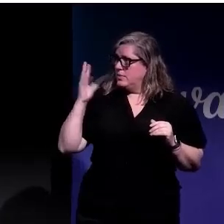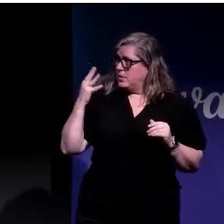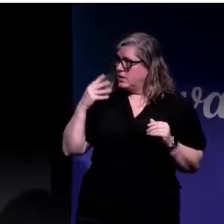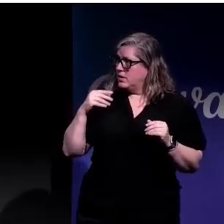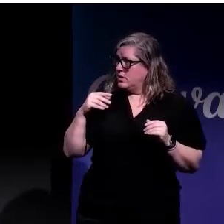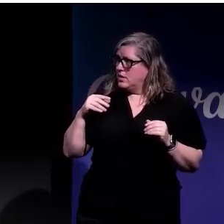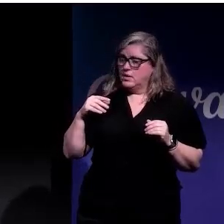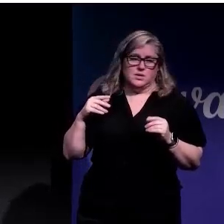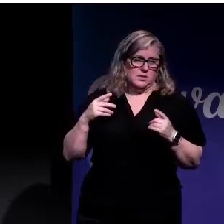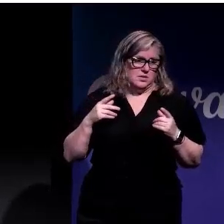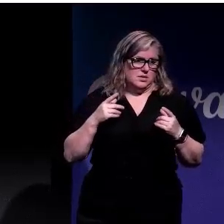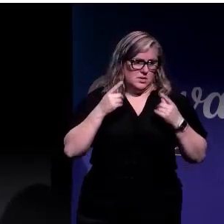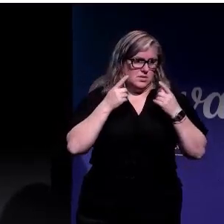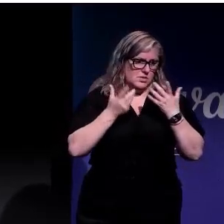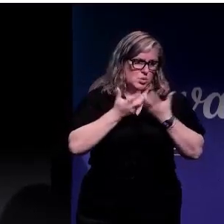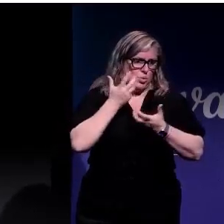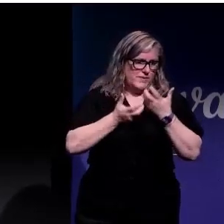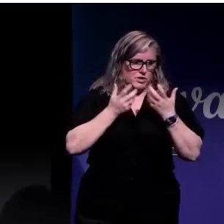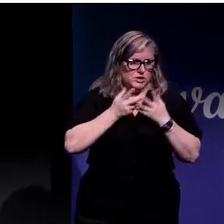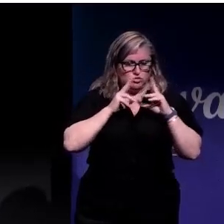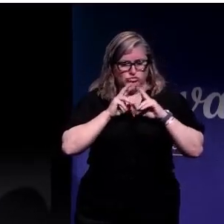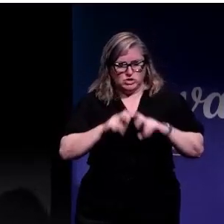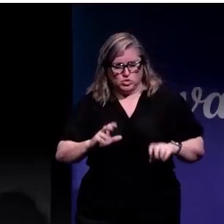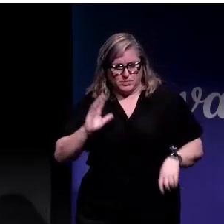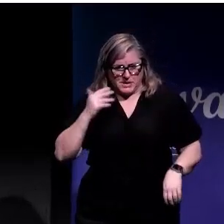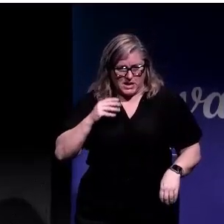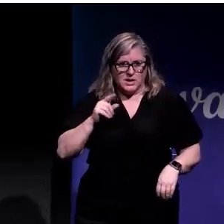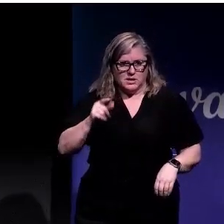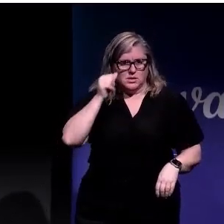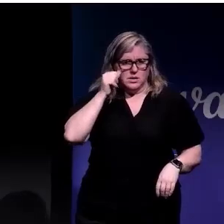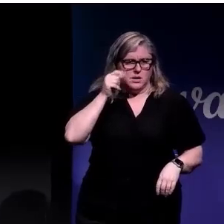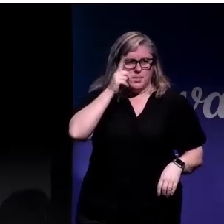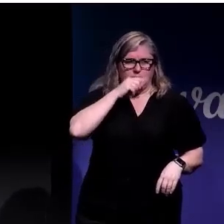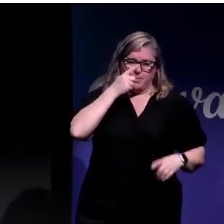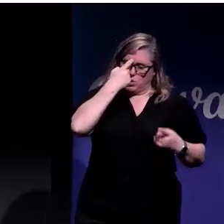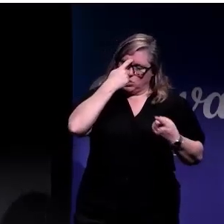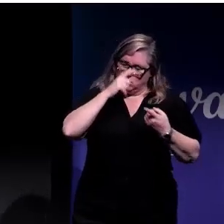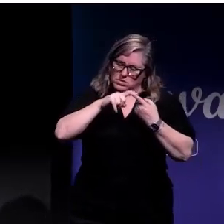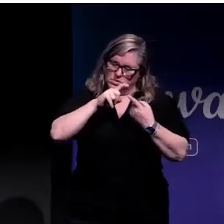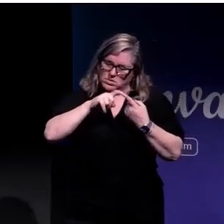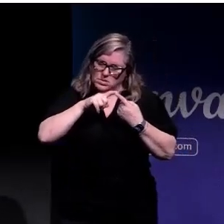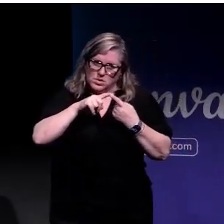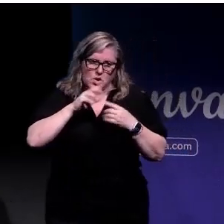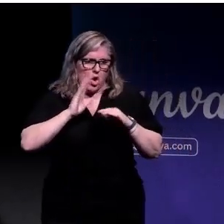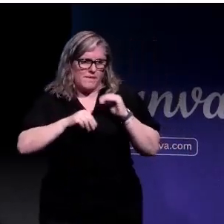university research knows that people are obsessed with reading in your first year.